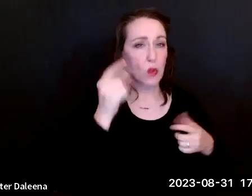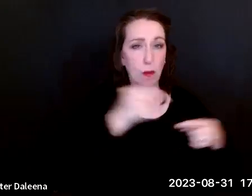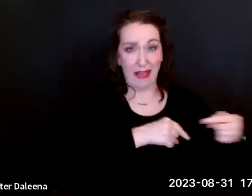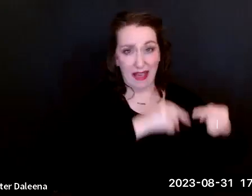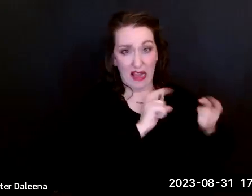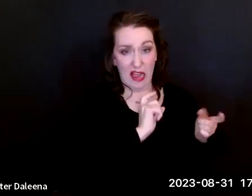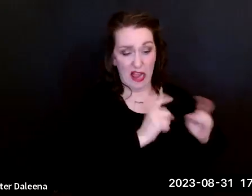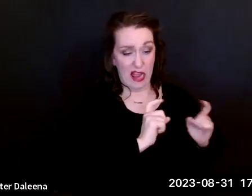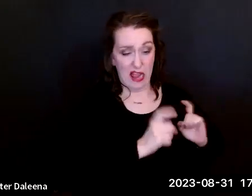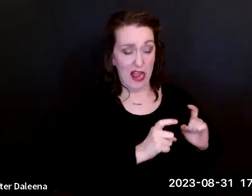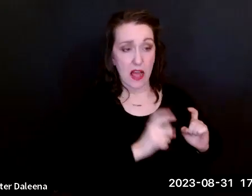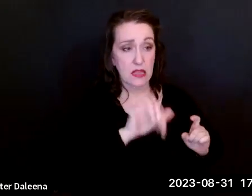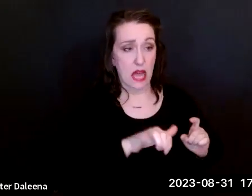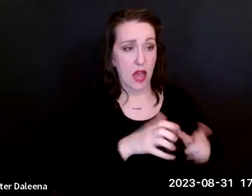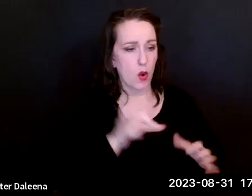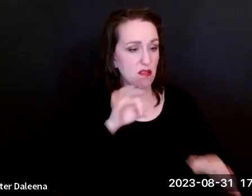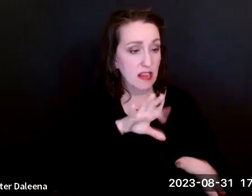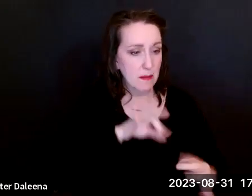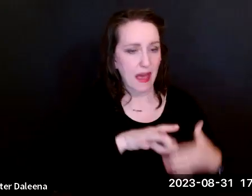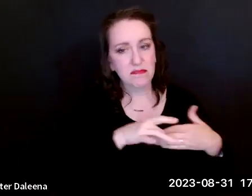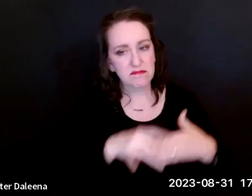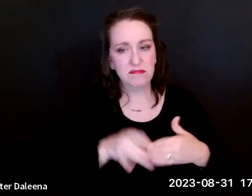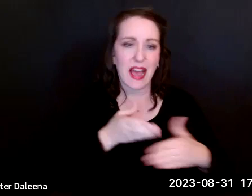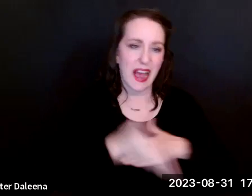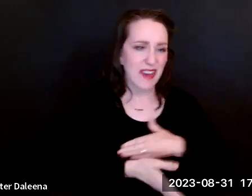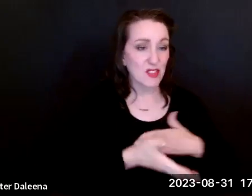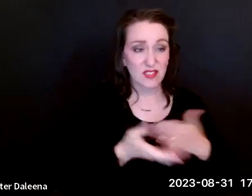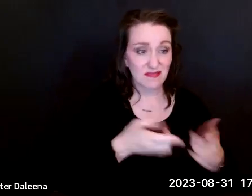alterations along those lines or get feedback or guidance after the fact it becomes very difficult